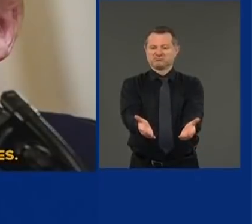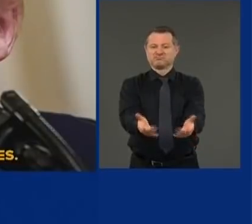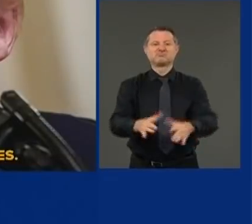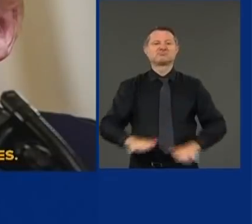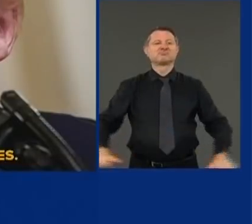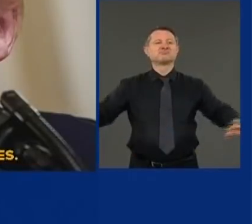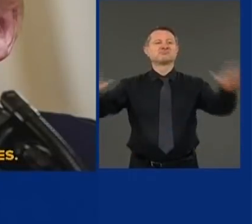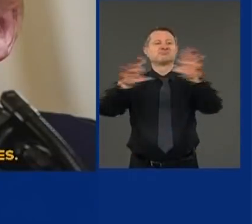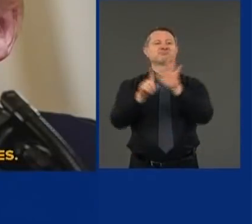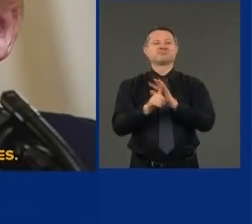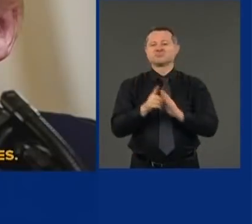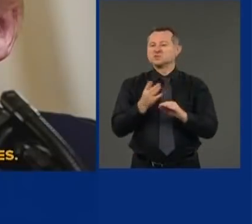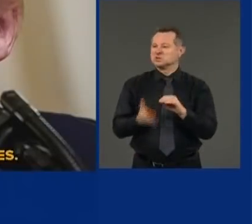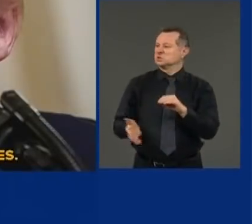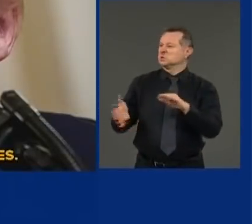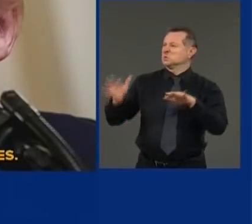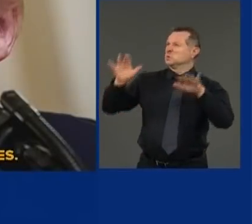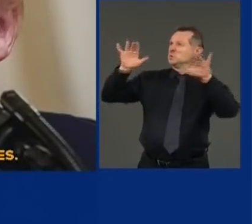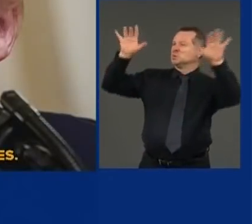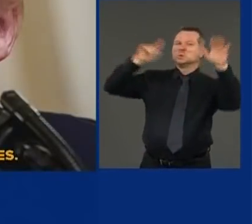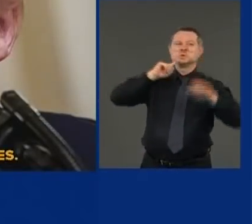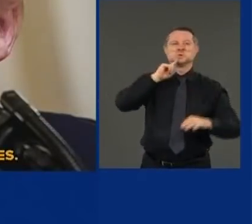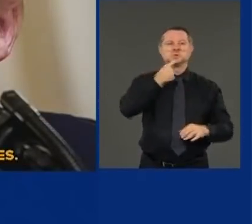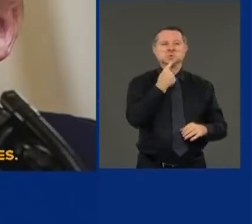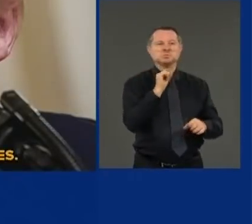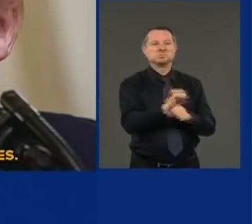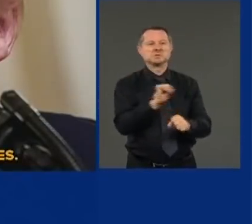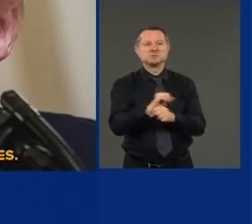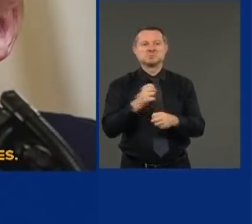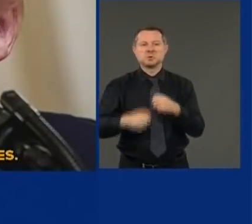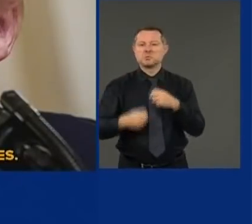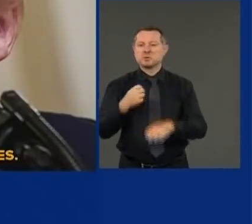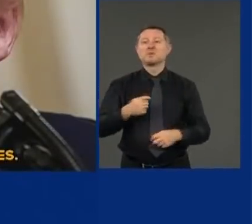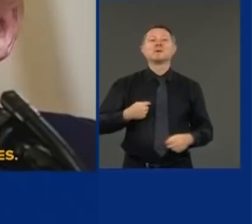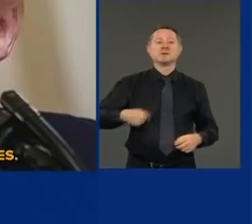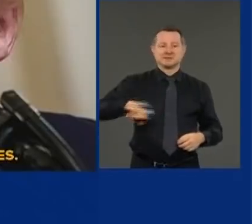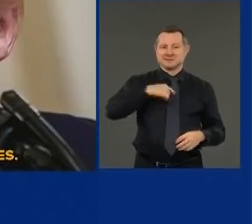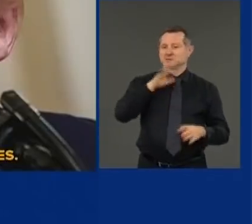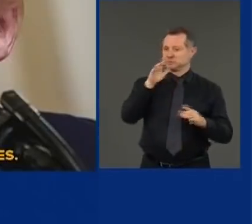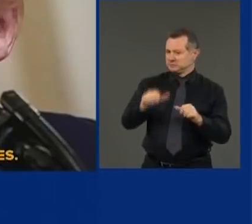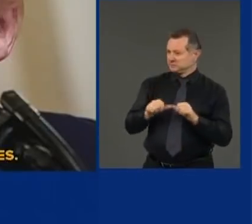DO ONE SIMPLE THING, ACKNOWLEDGE TO THE AMERICAN PEOPLE THAT